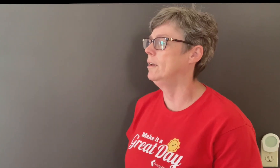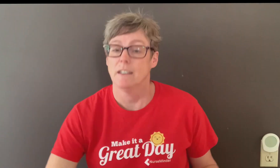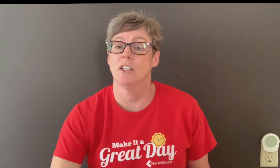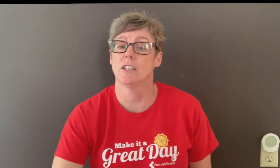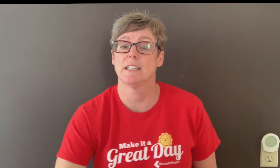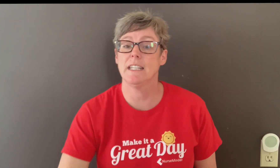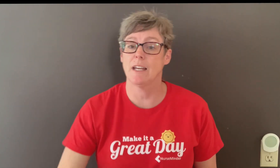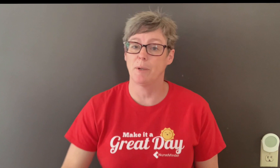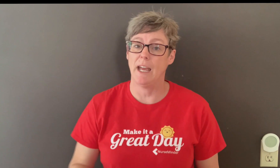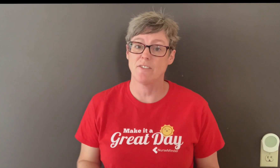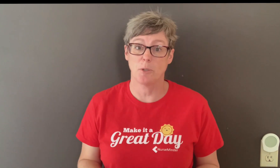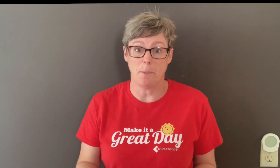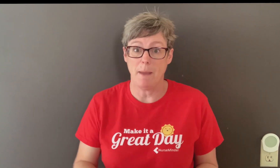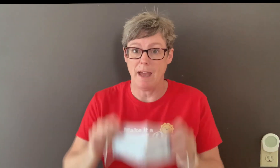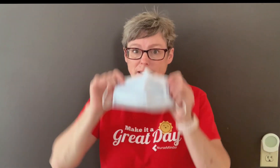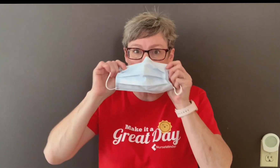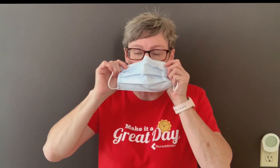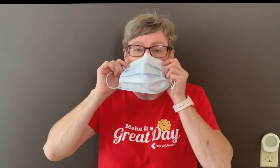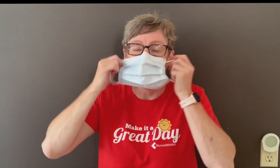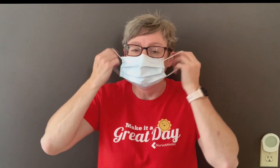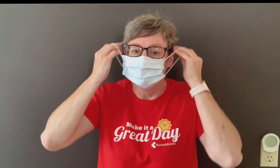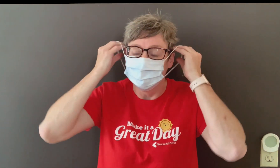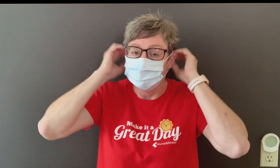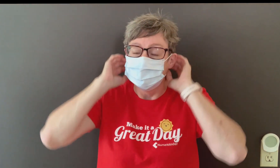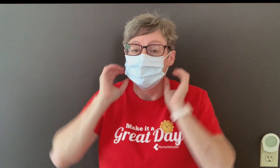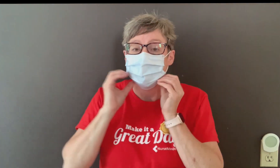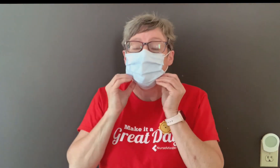Now you can see that when I have to put on a mask